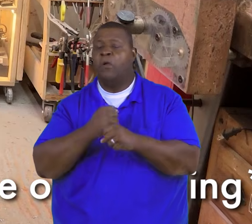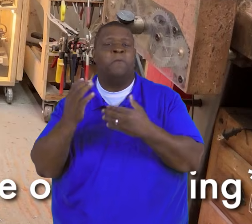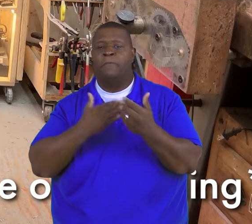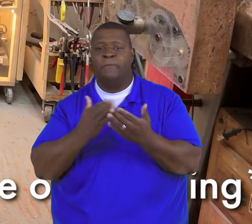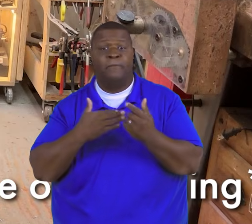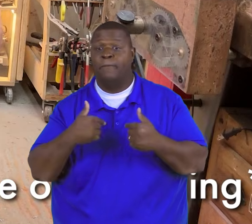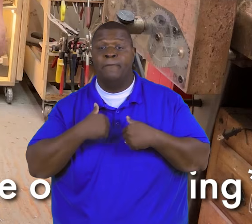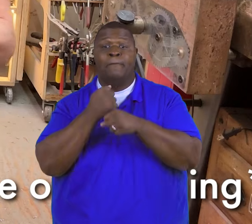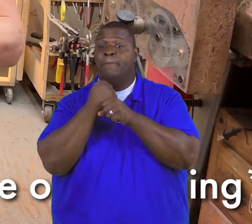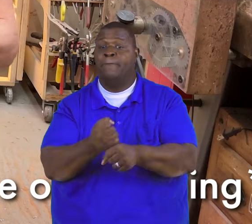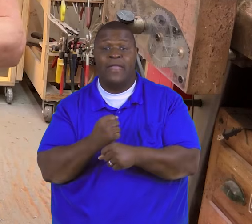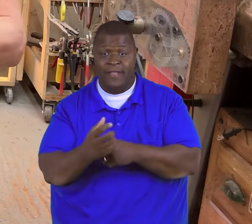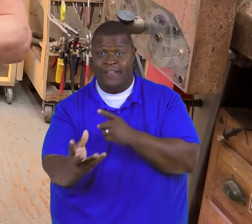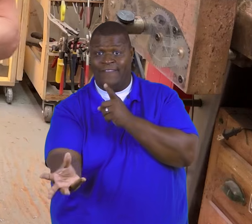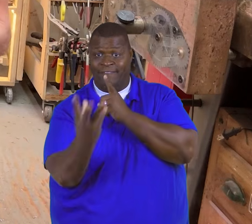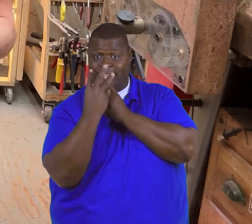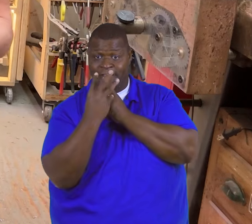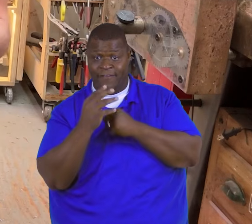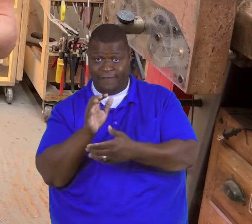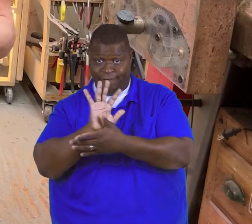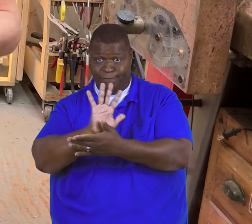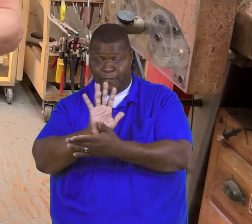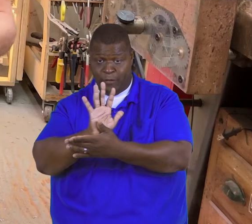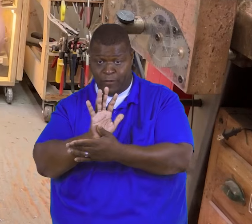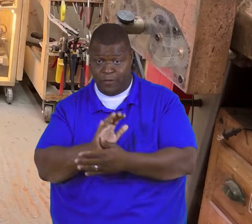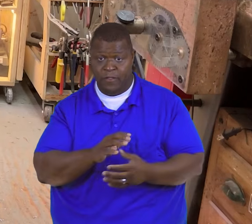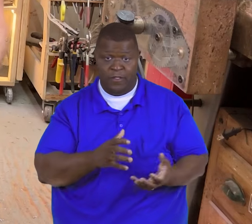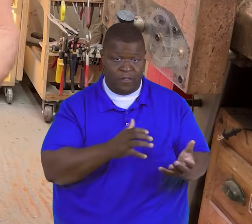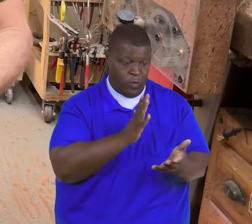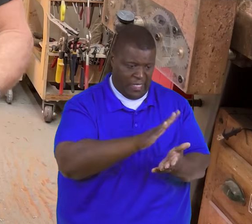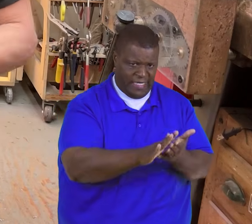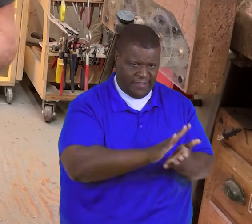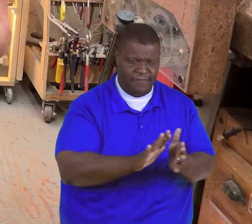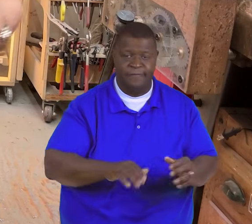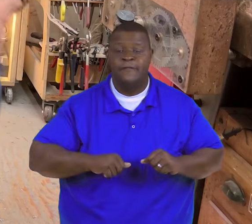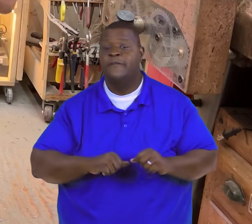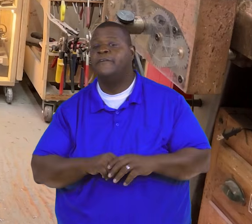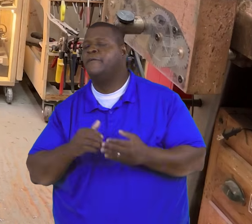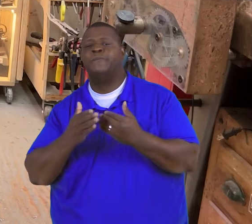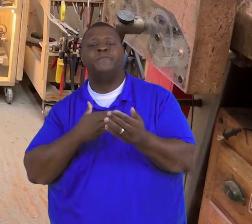I did a video here on gage blocks. So I'm gonna leave those there for cleaning.